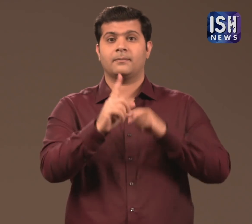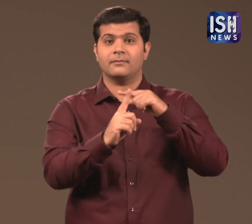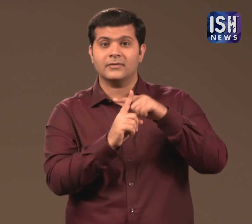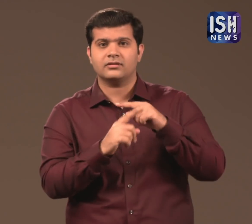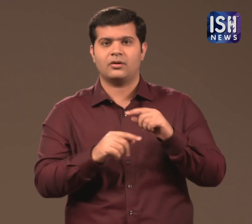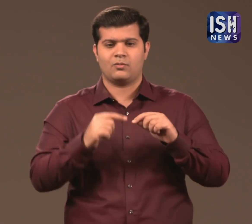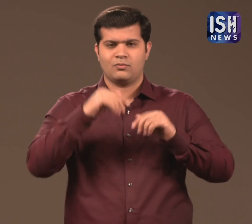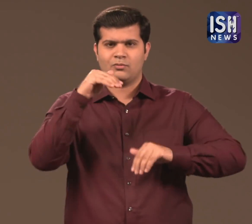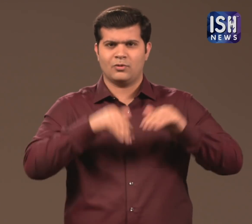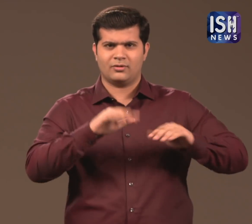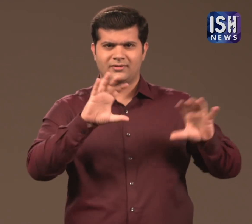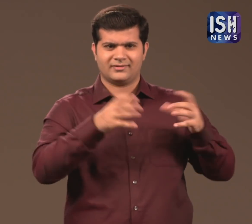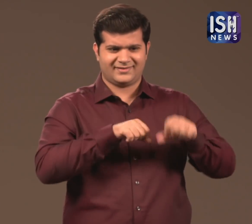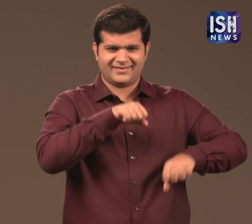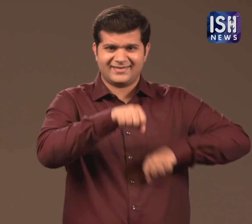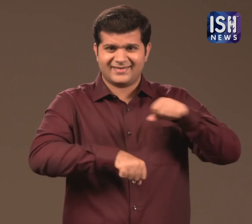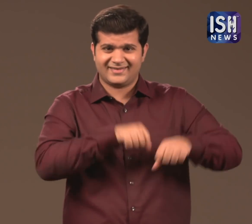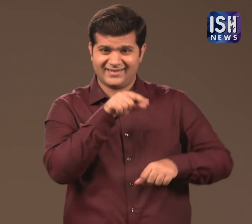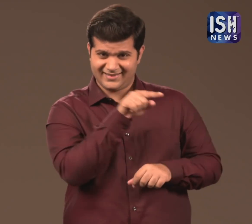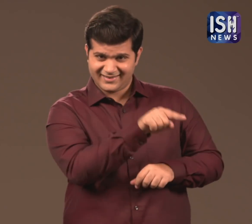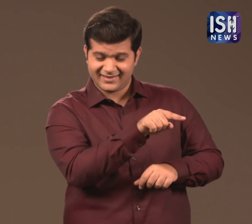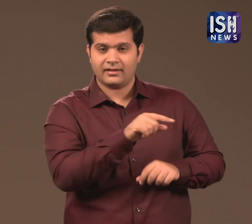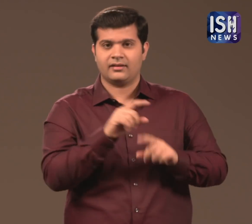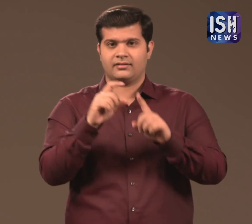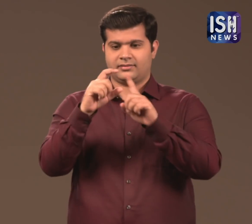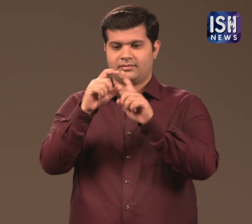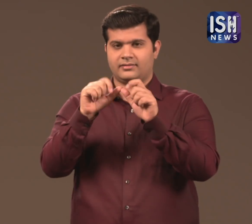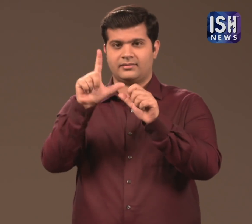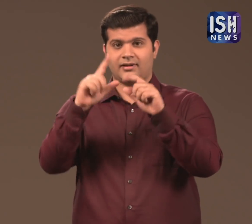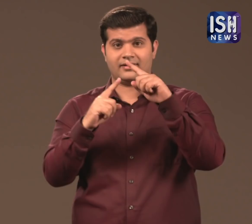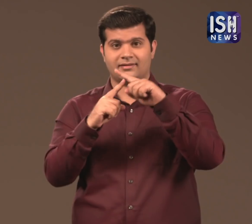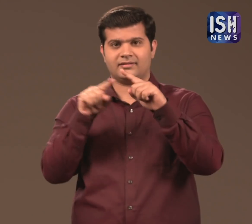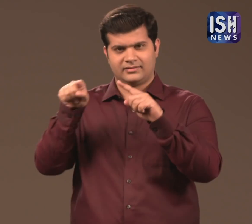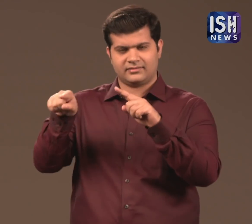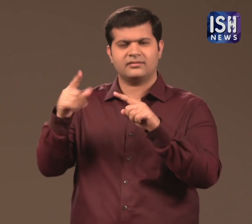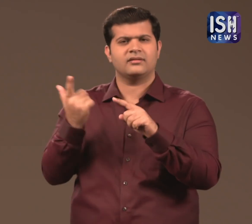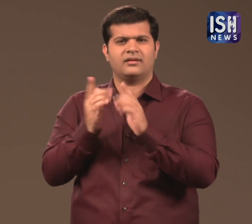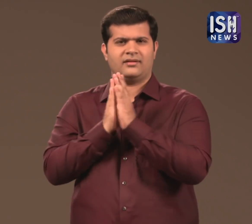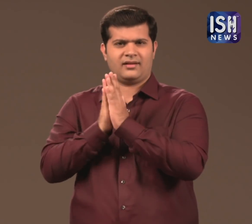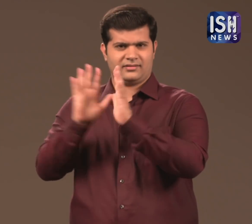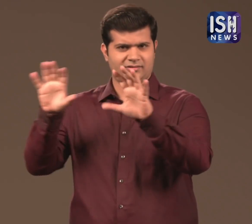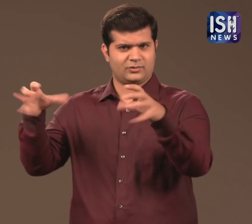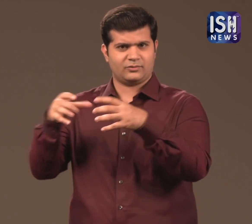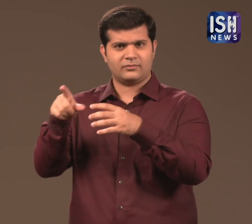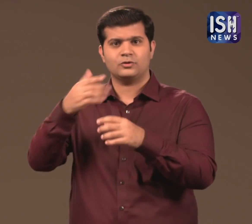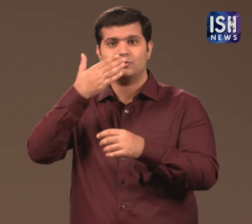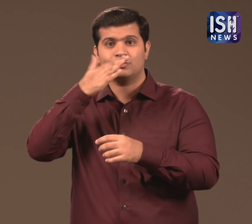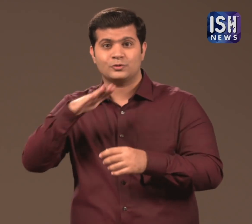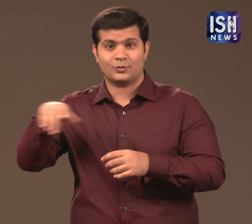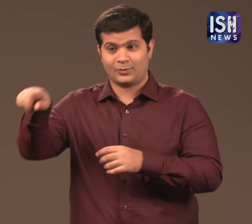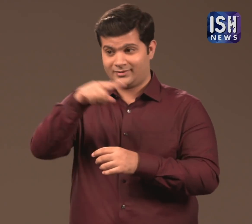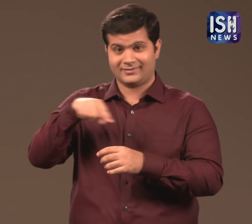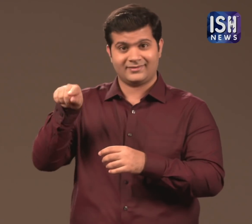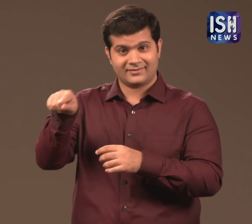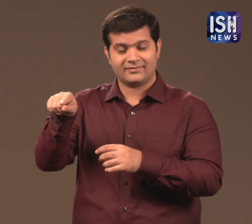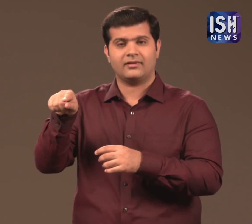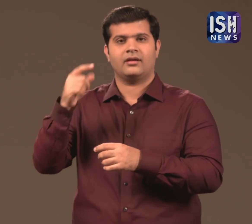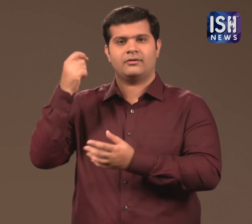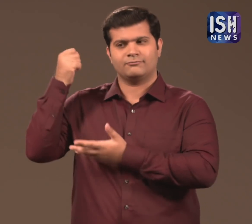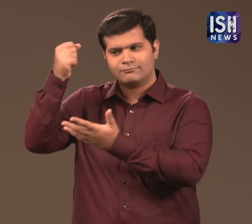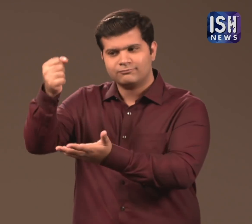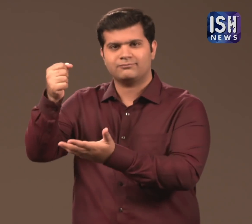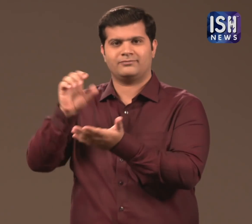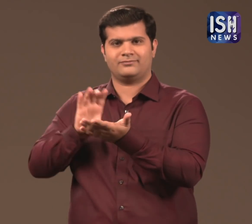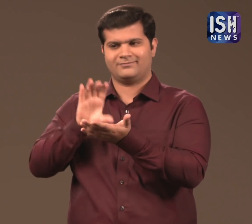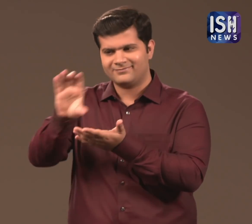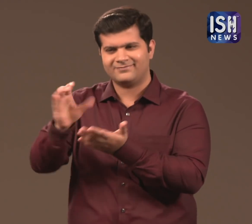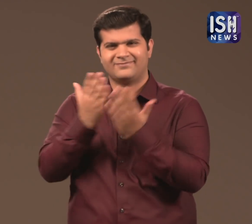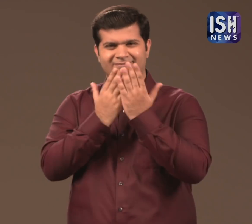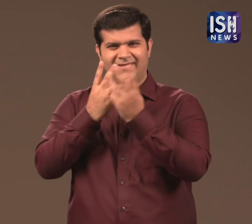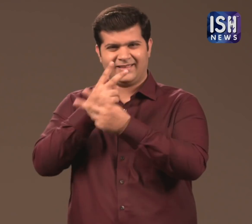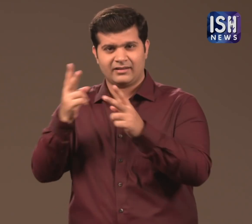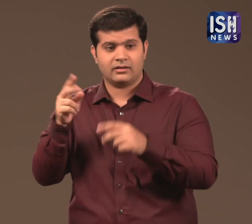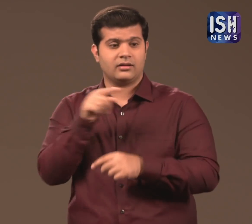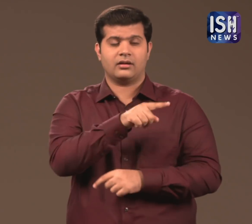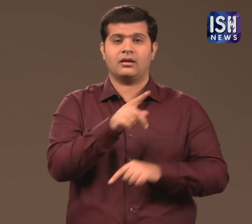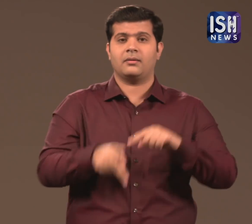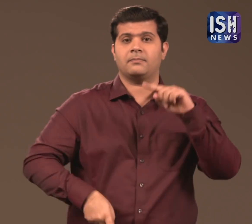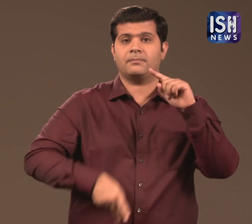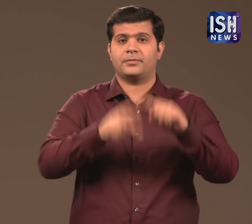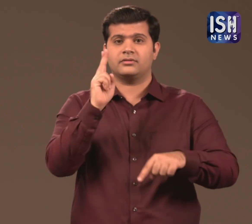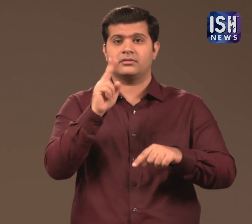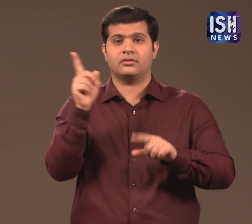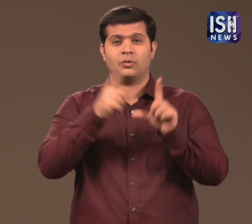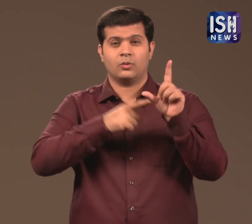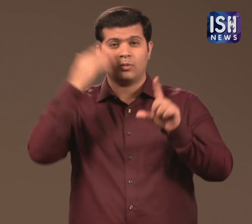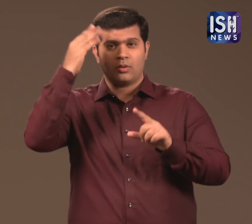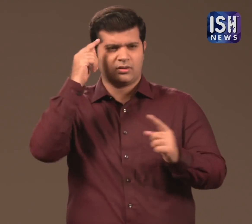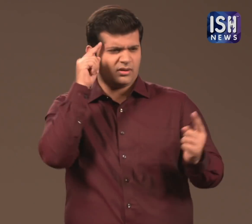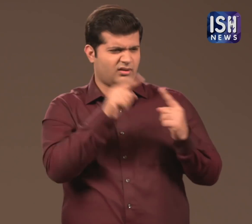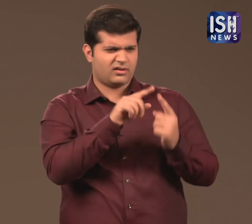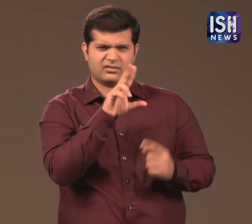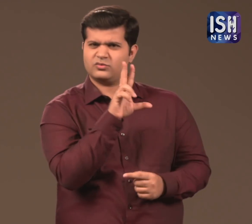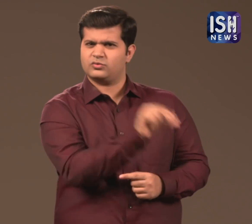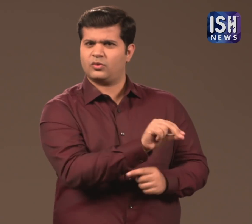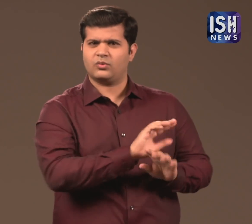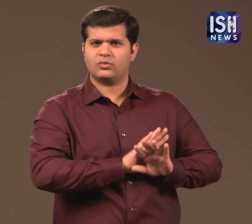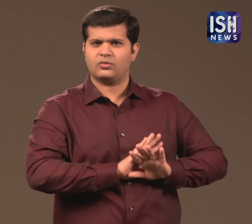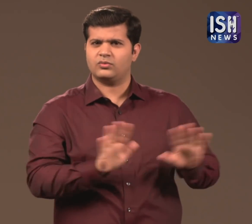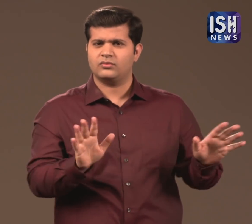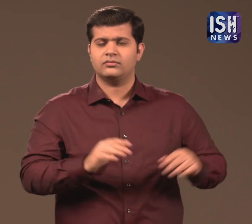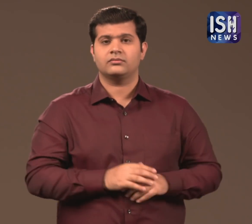He attacked the Samajwadi Party for stopping the scholarship for Dalit students.